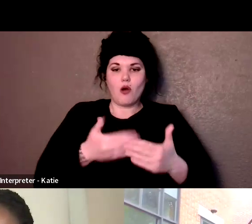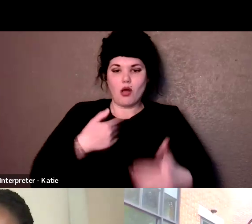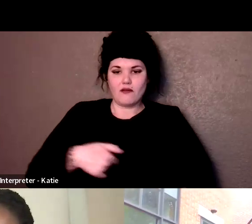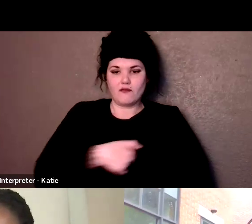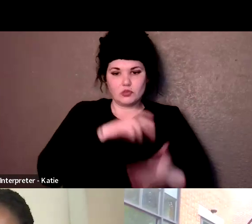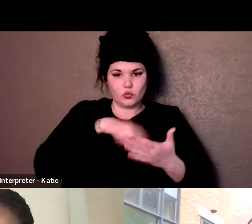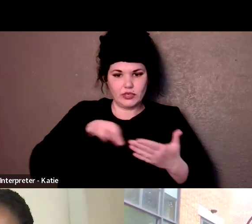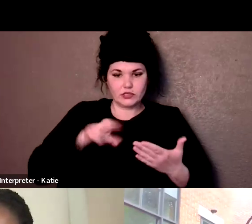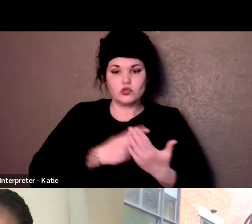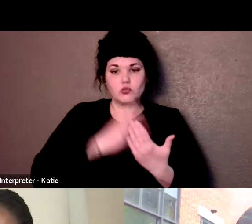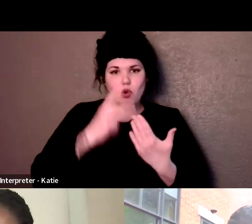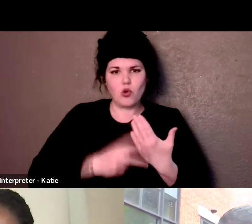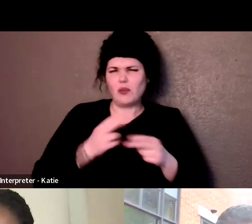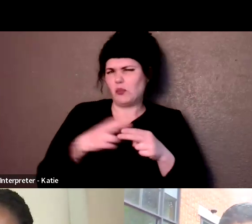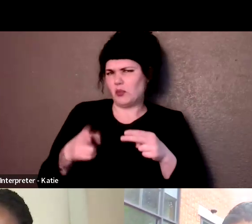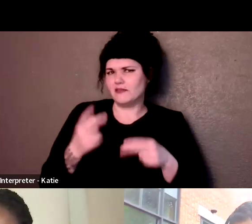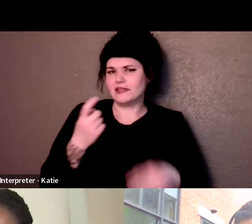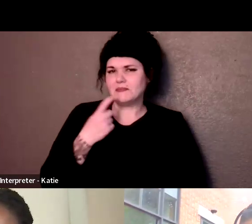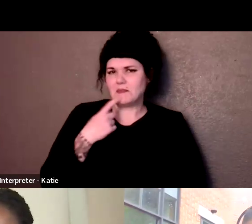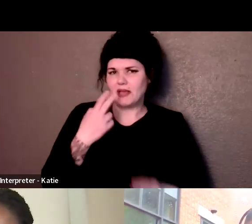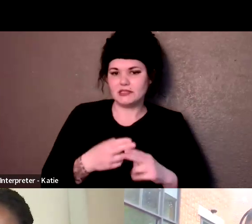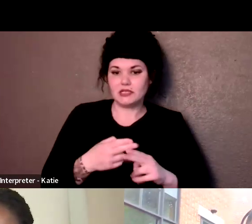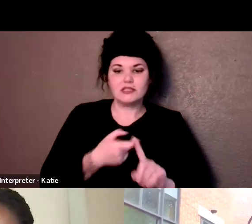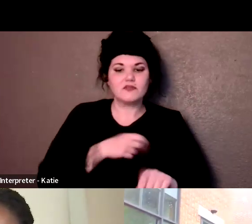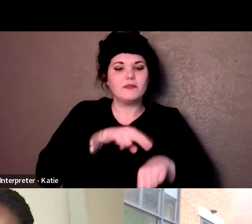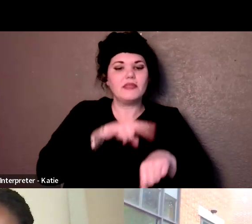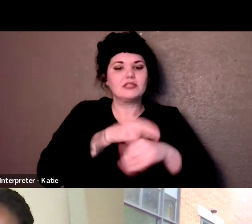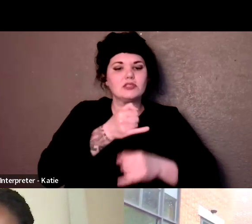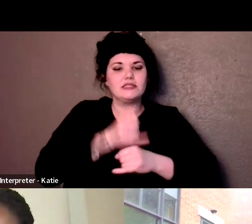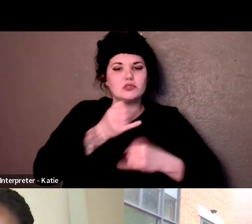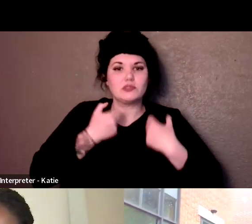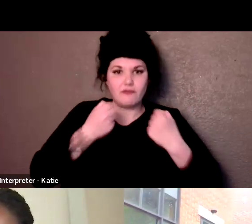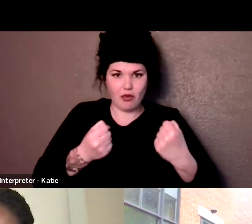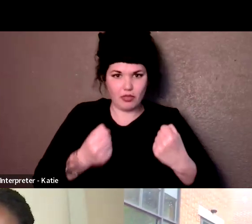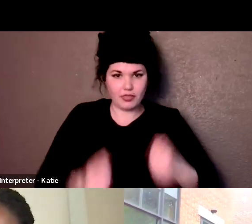is an initiative from the National Institutes of Health to create the country's largest and most